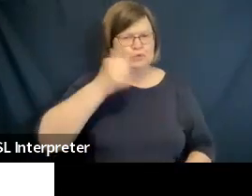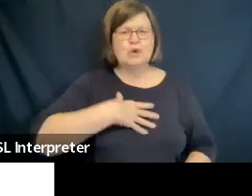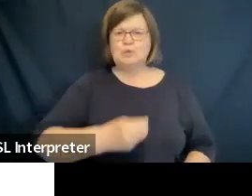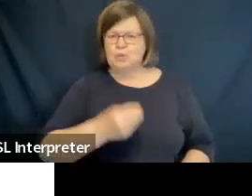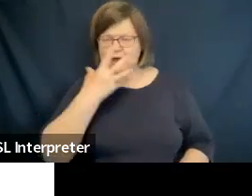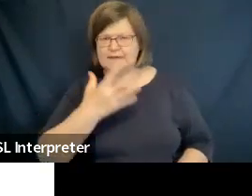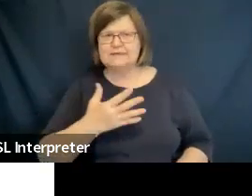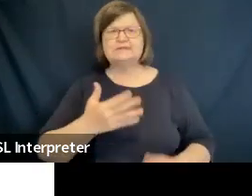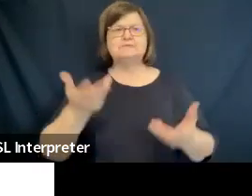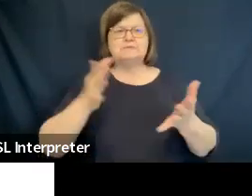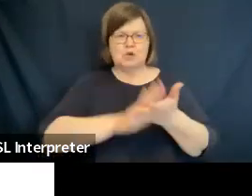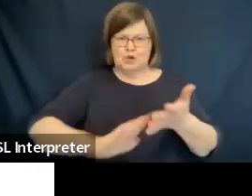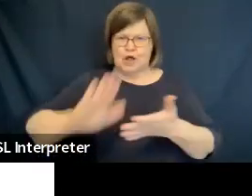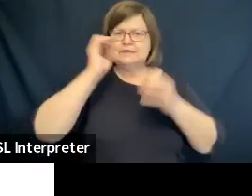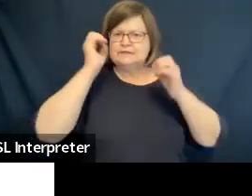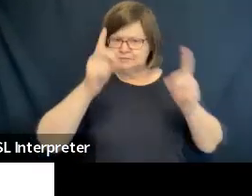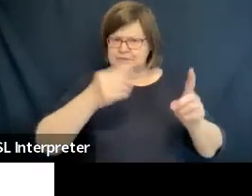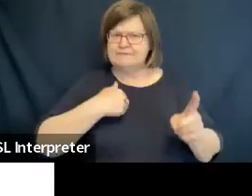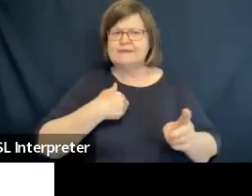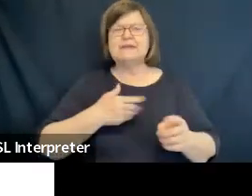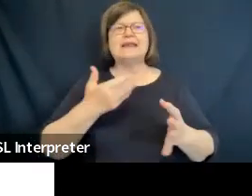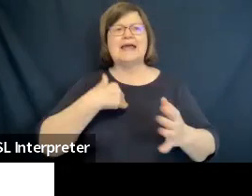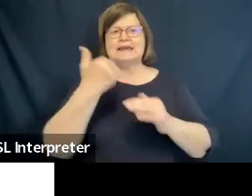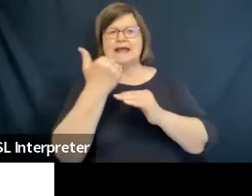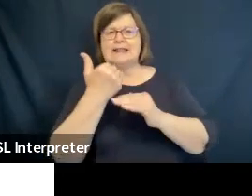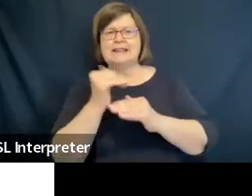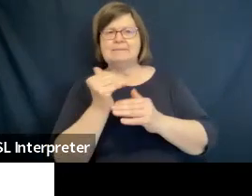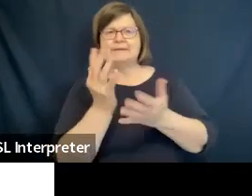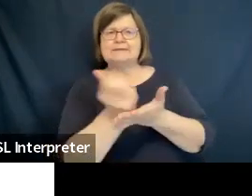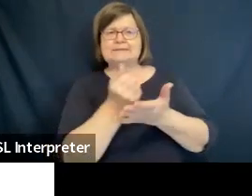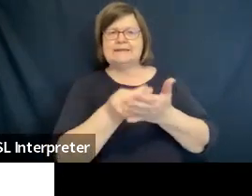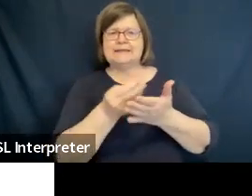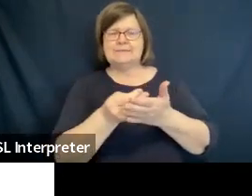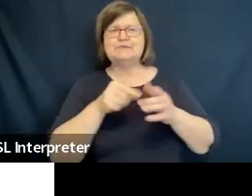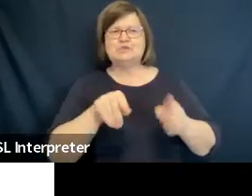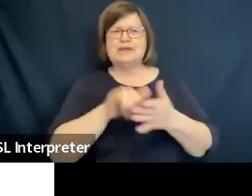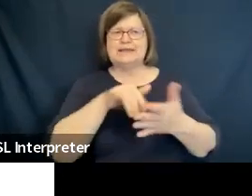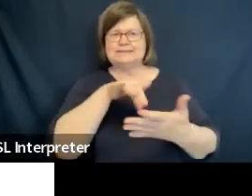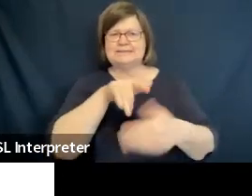college educated, and to have had limited incomes at the time of the study. Once these initial